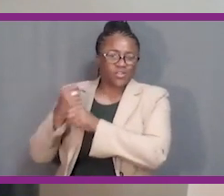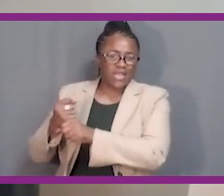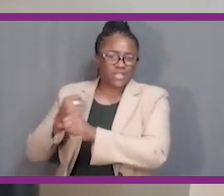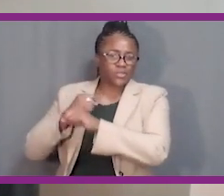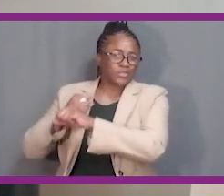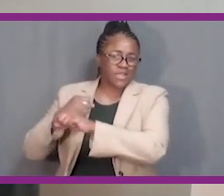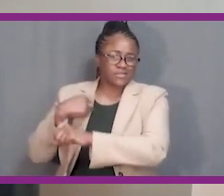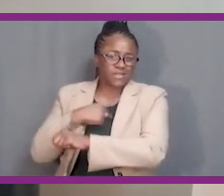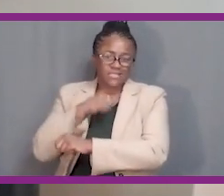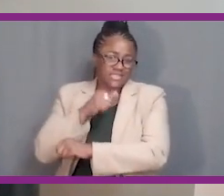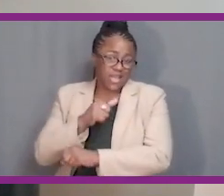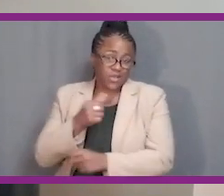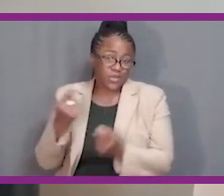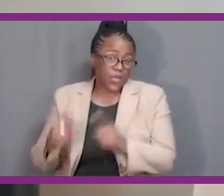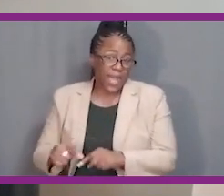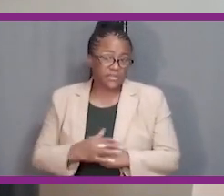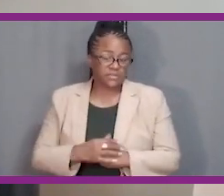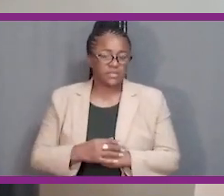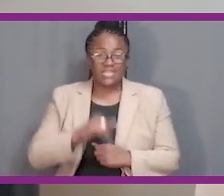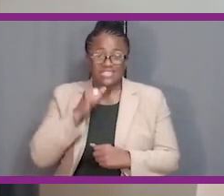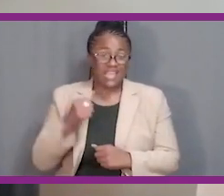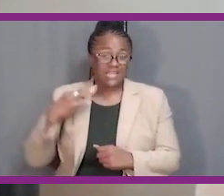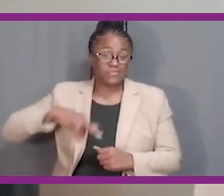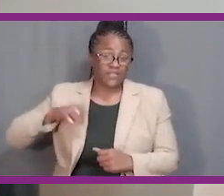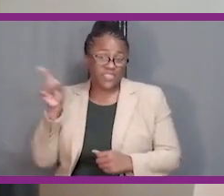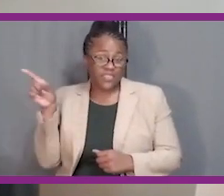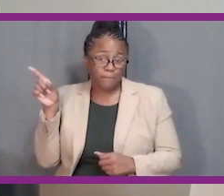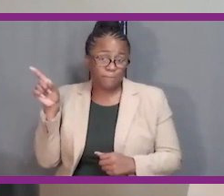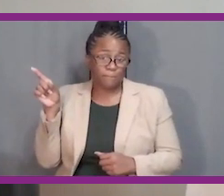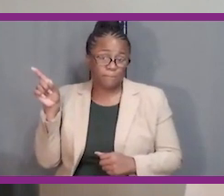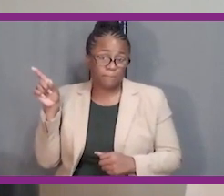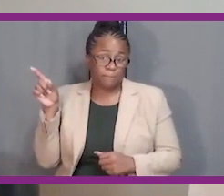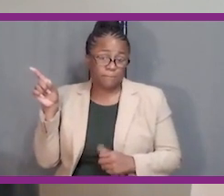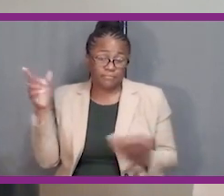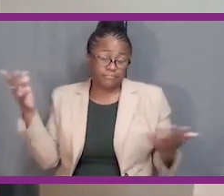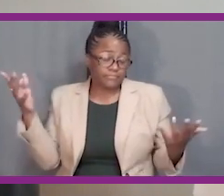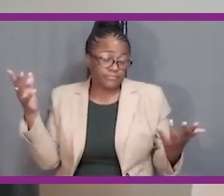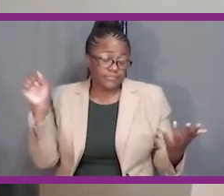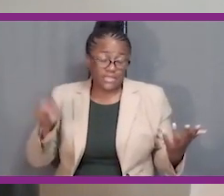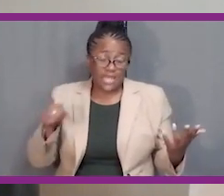yeah, I think the disability justice framework is what we need to have that liberation that we so